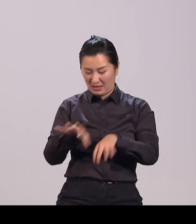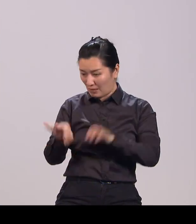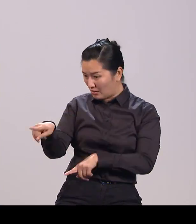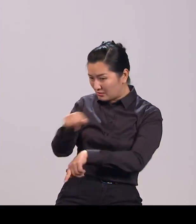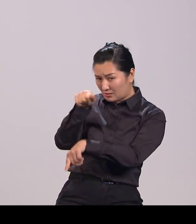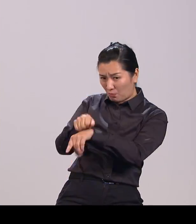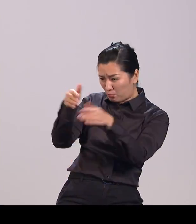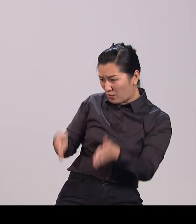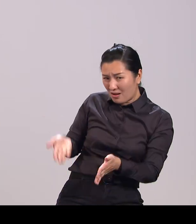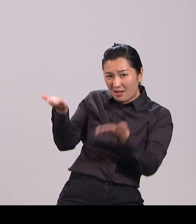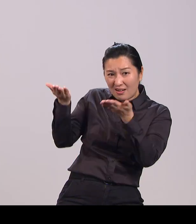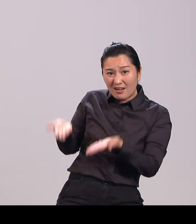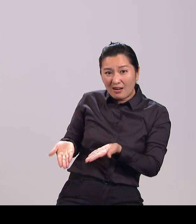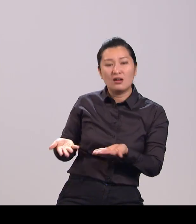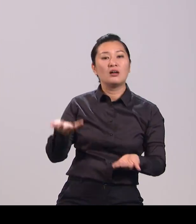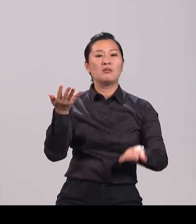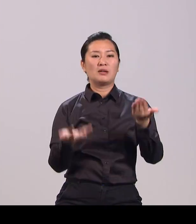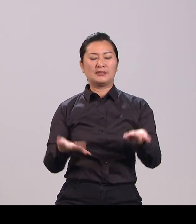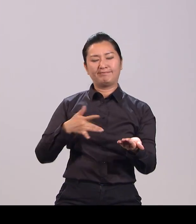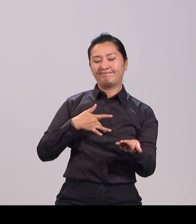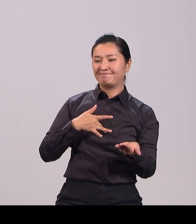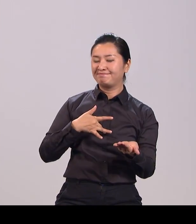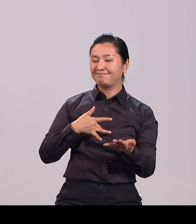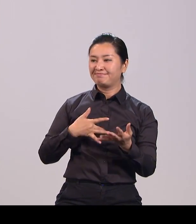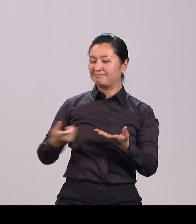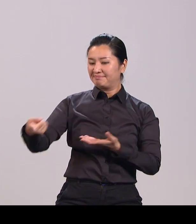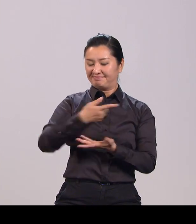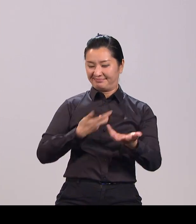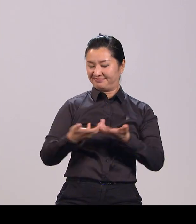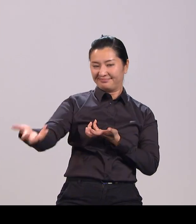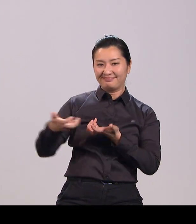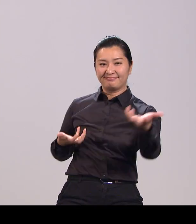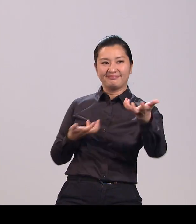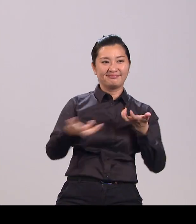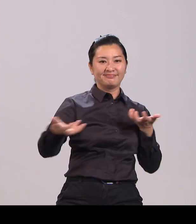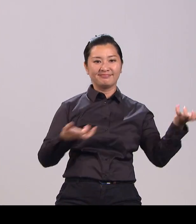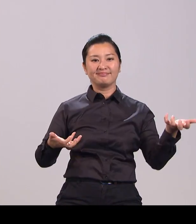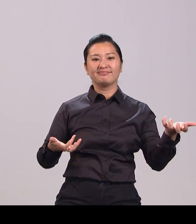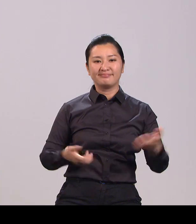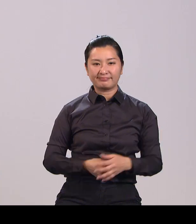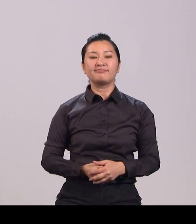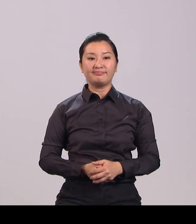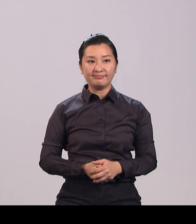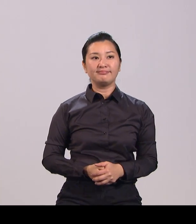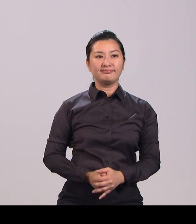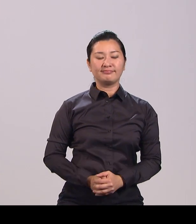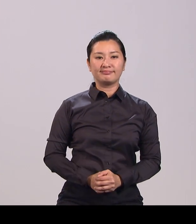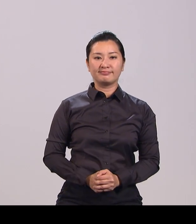Then, how do we react? There are two possible things which can happen if you look at other countries.